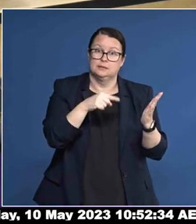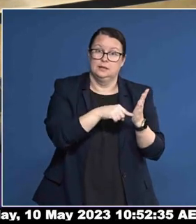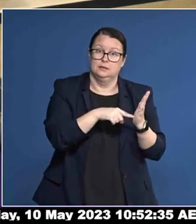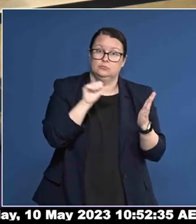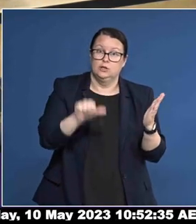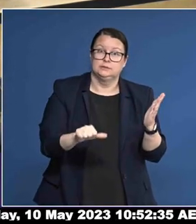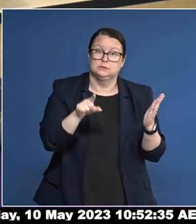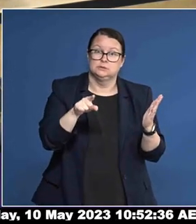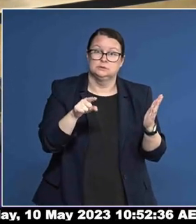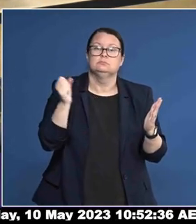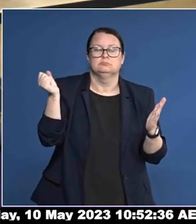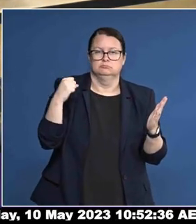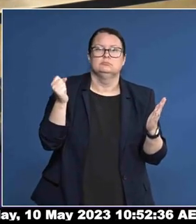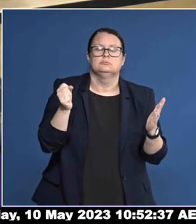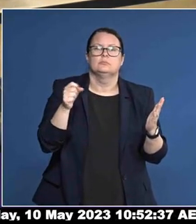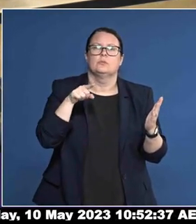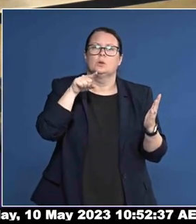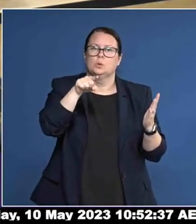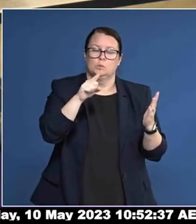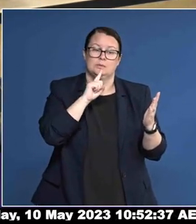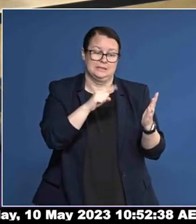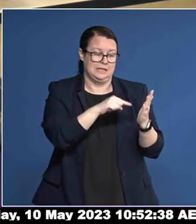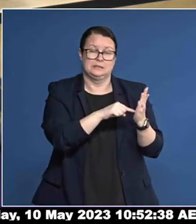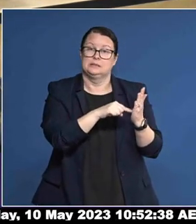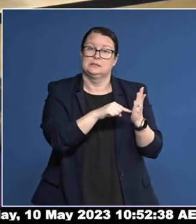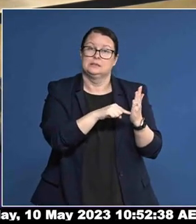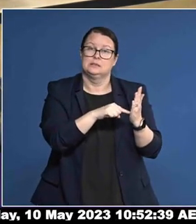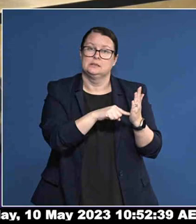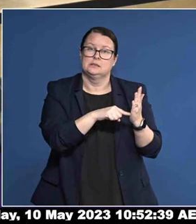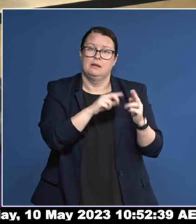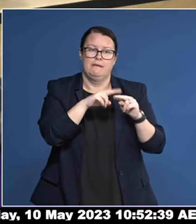Yes. MS MAHONY: You reference in that document a footnote 5.